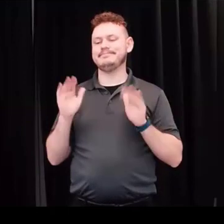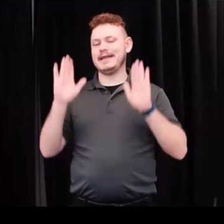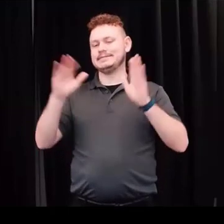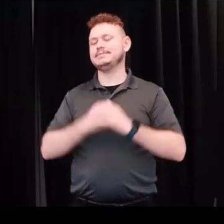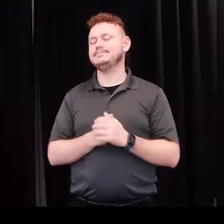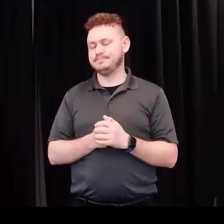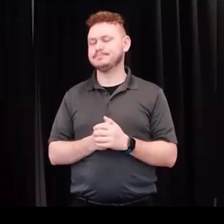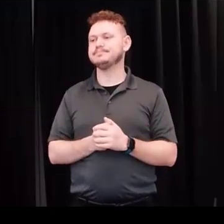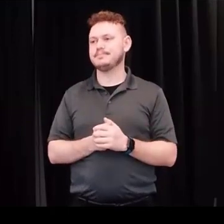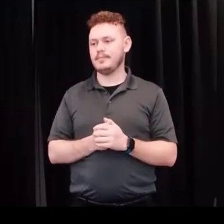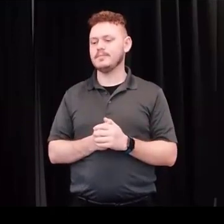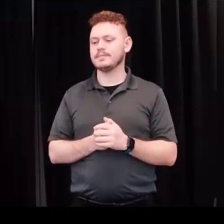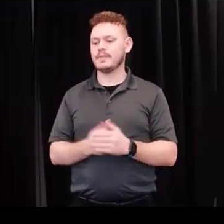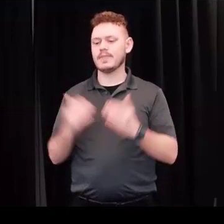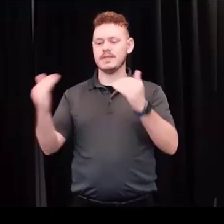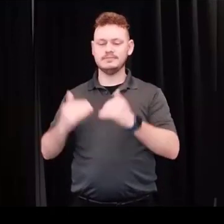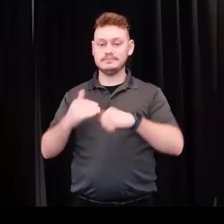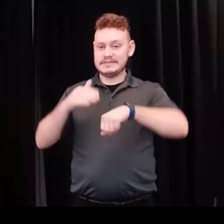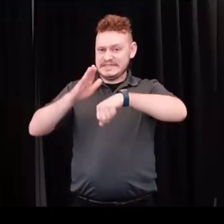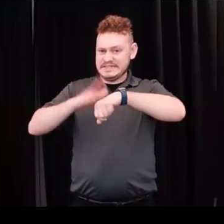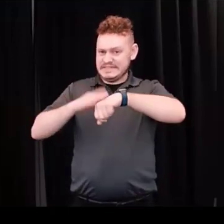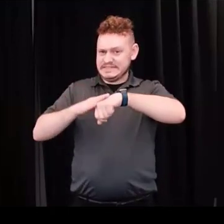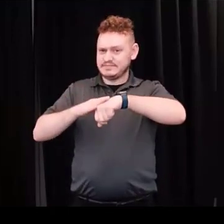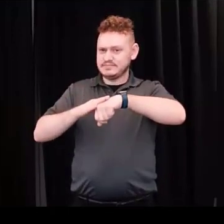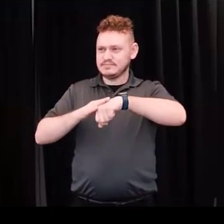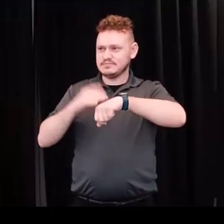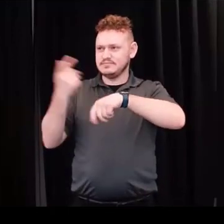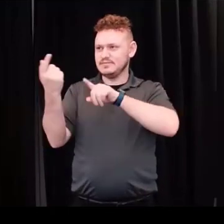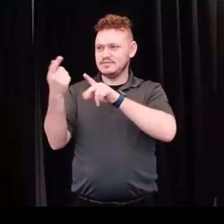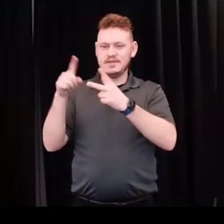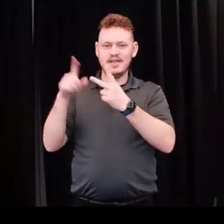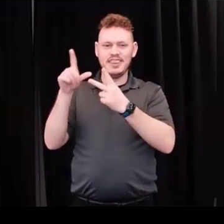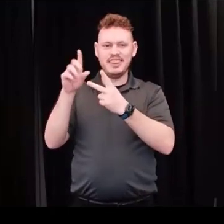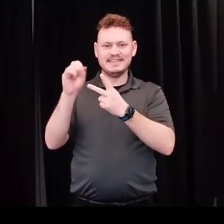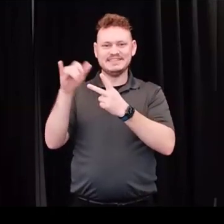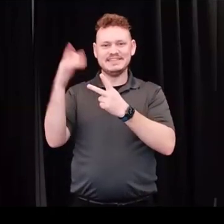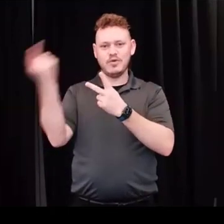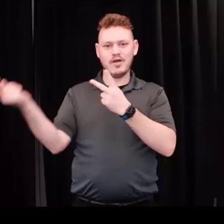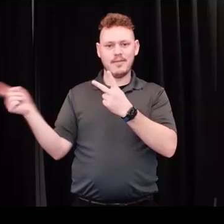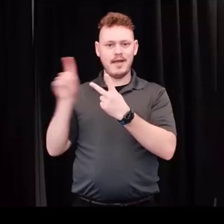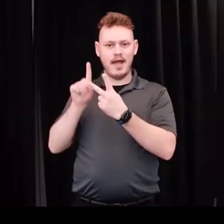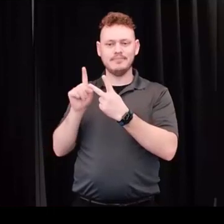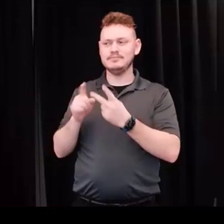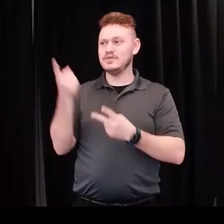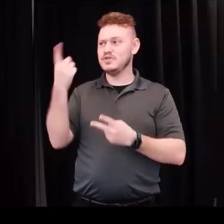so here are some caveats, and Lindsay is going to come back up and joi us. You guys did a great job,